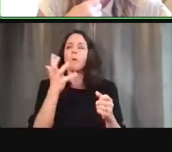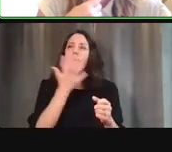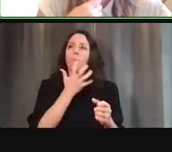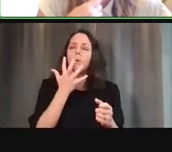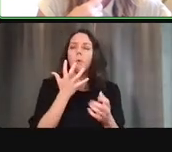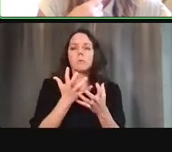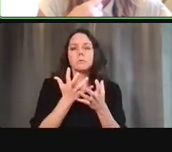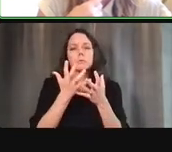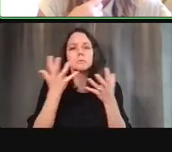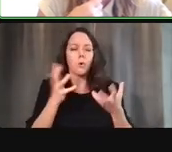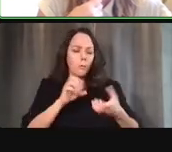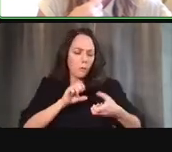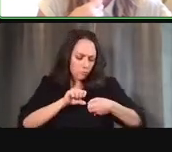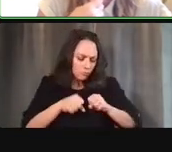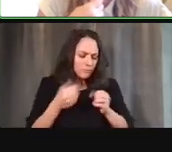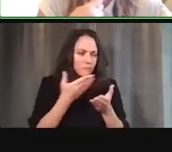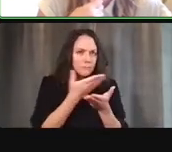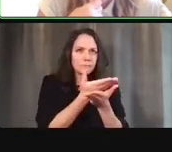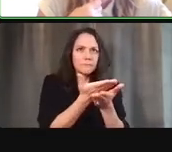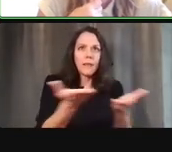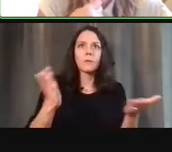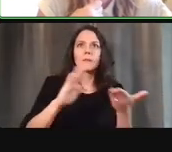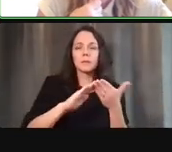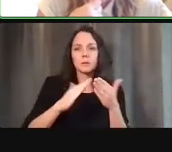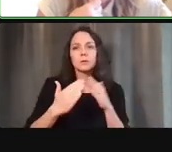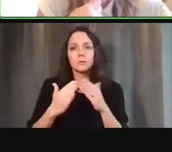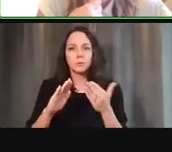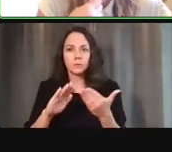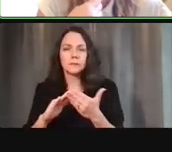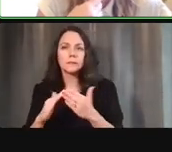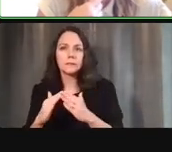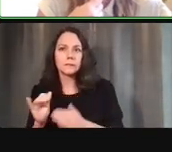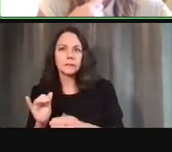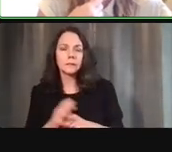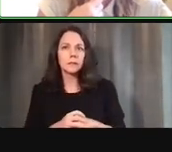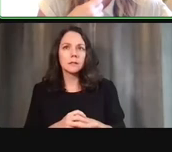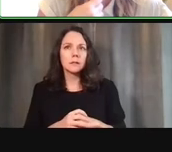in our community and that we wanted to focus on the grief,